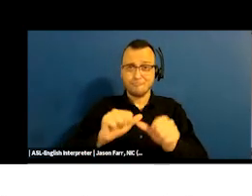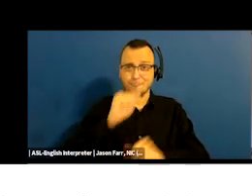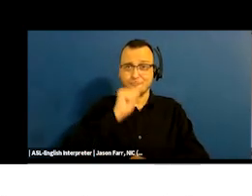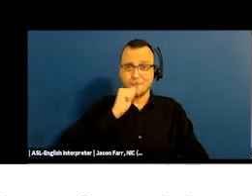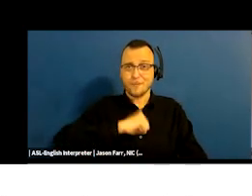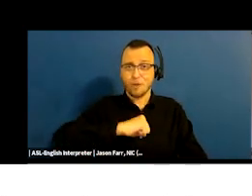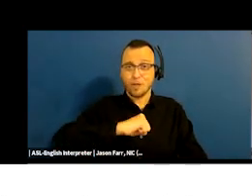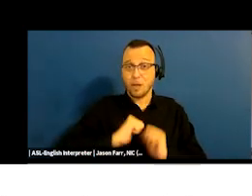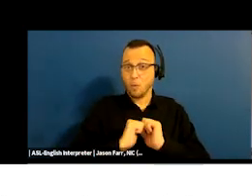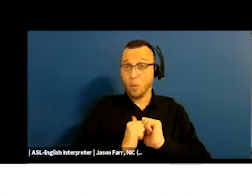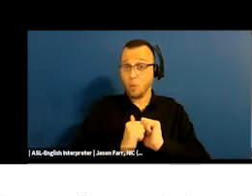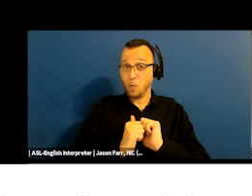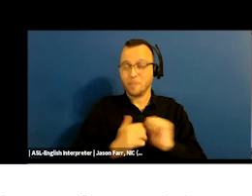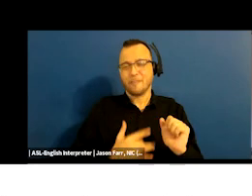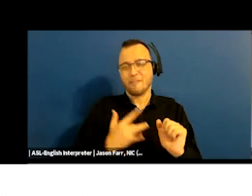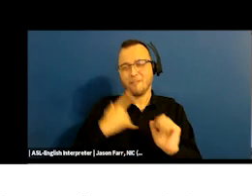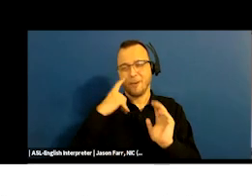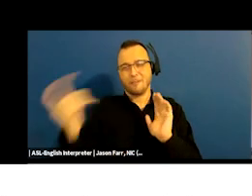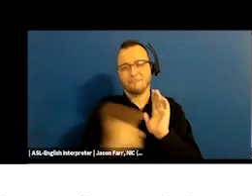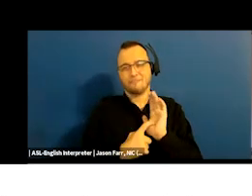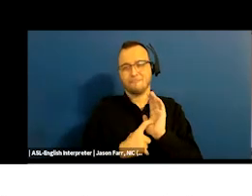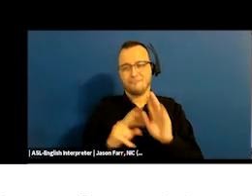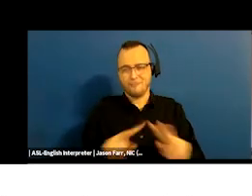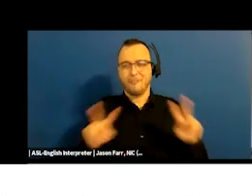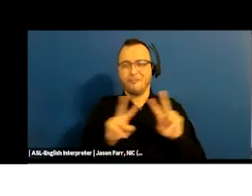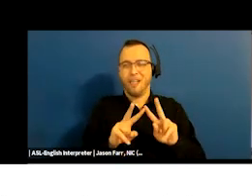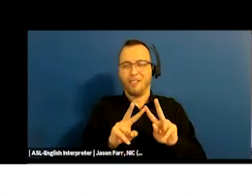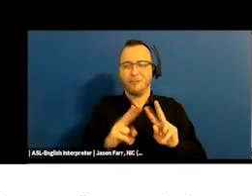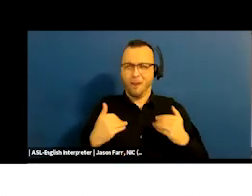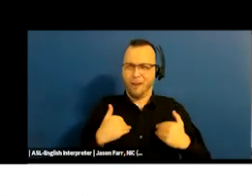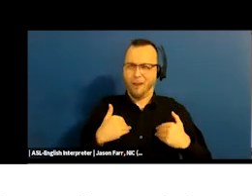and compassionate culture within the staff, within the organization.